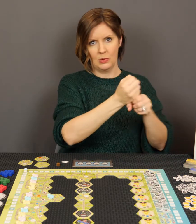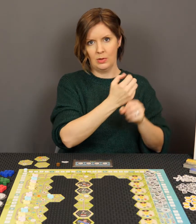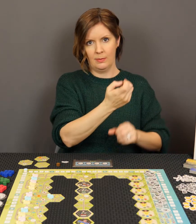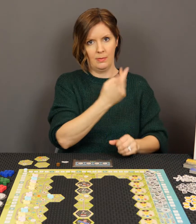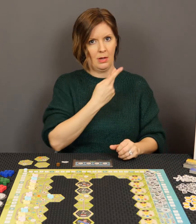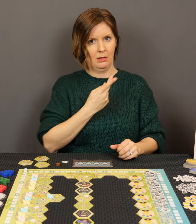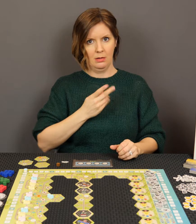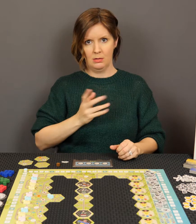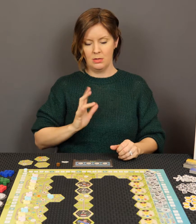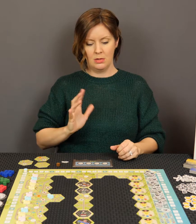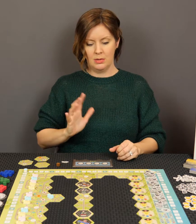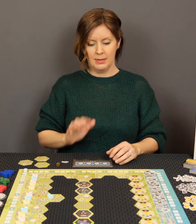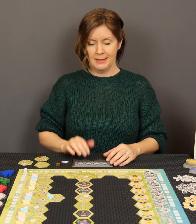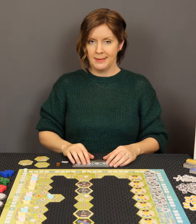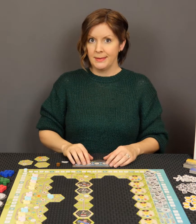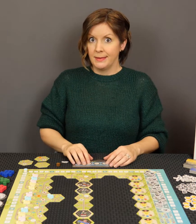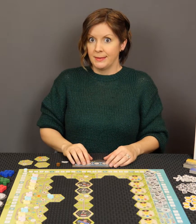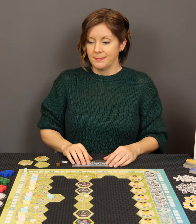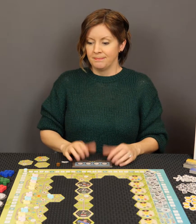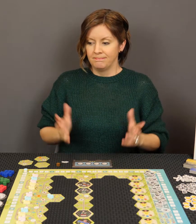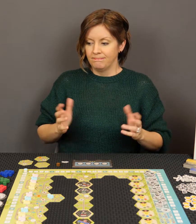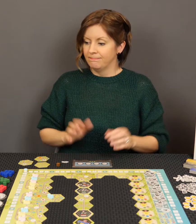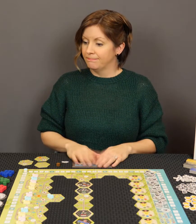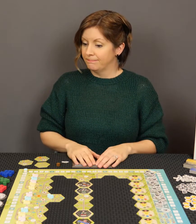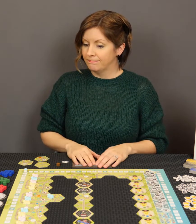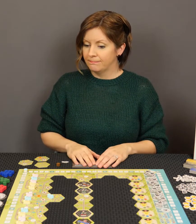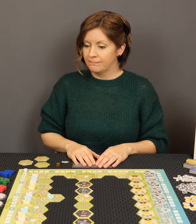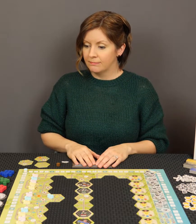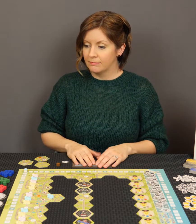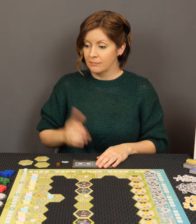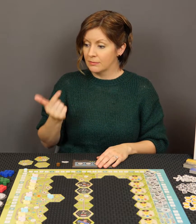and I don't get them back.